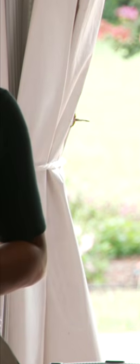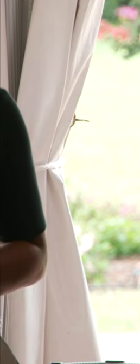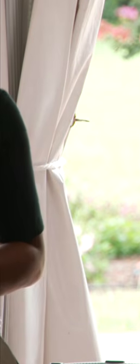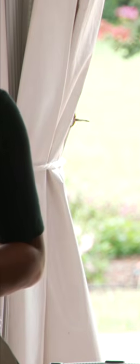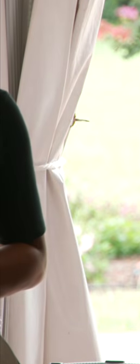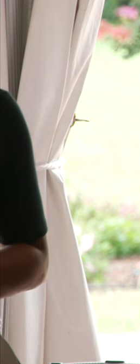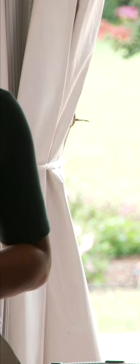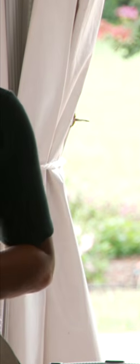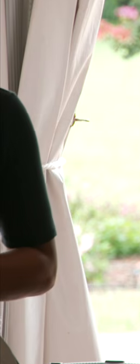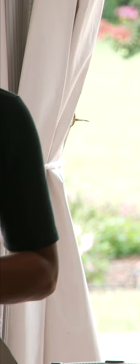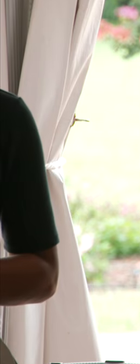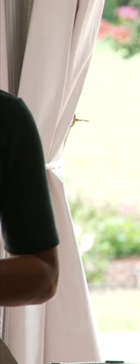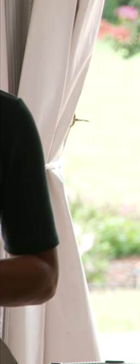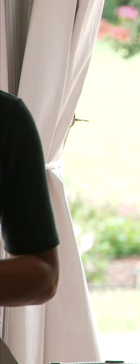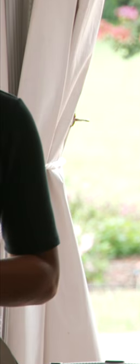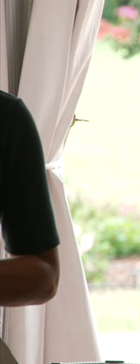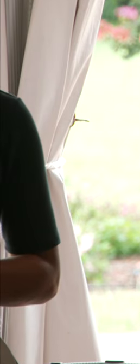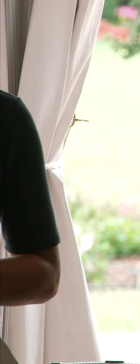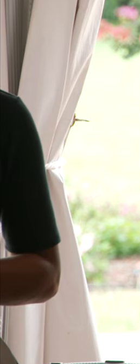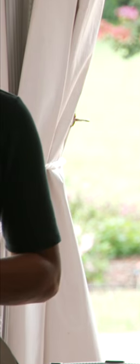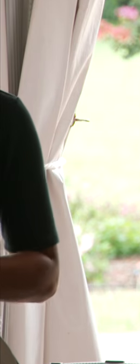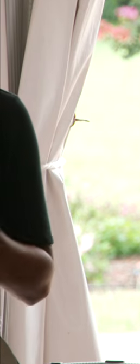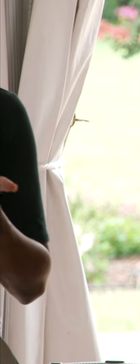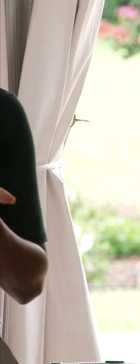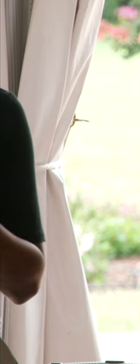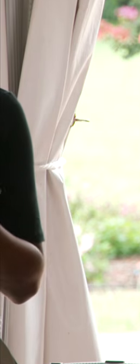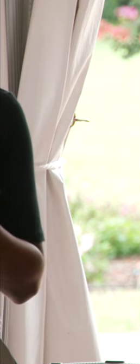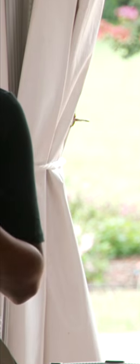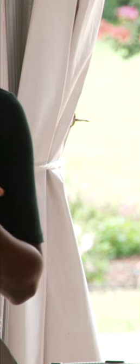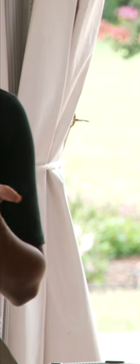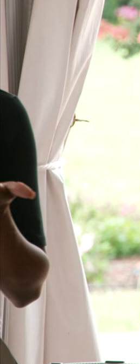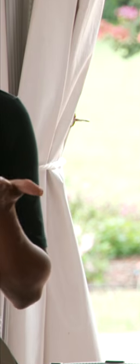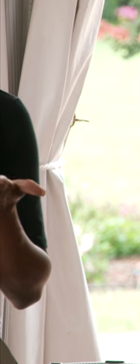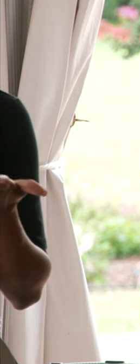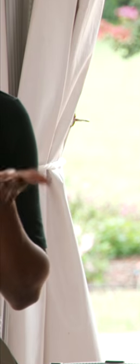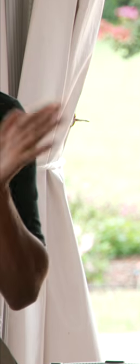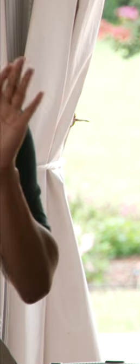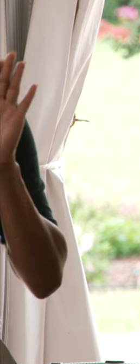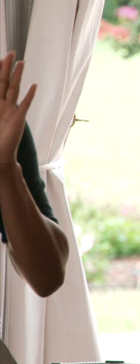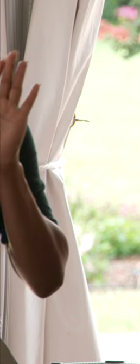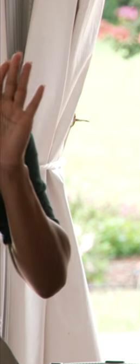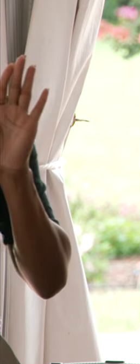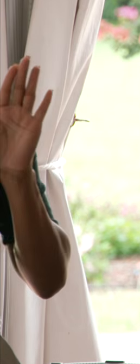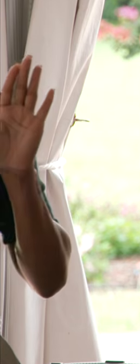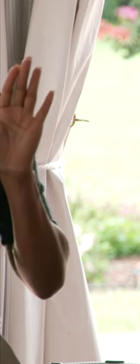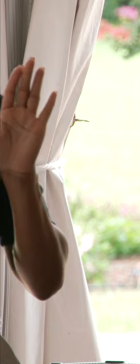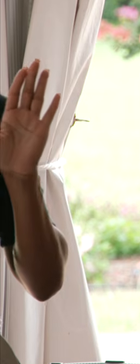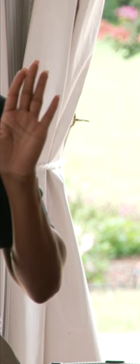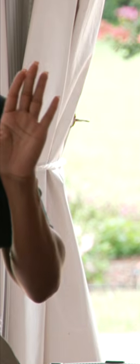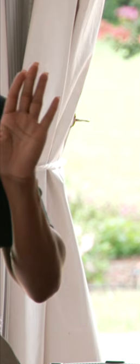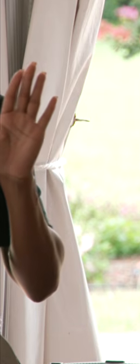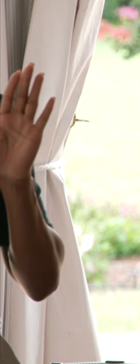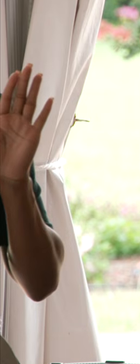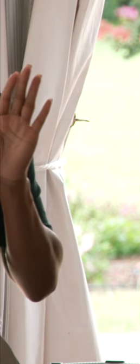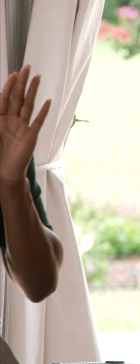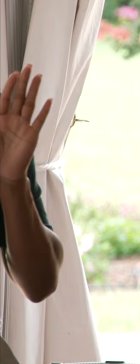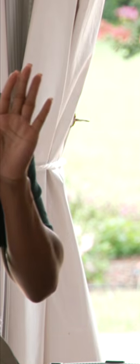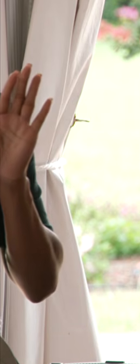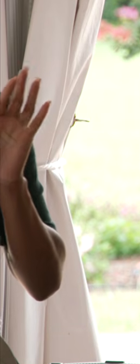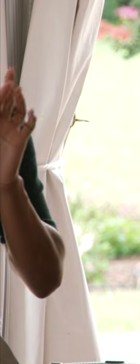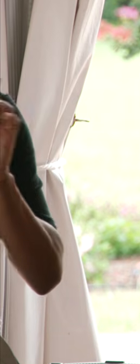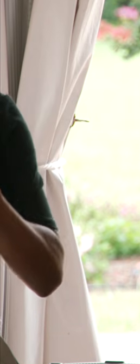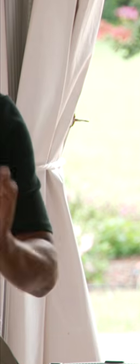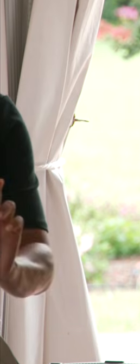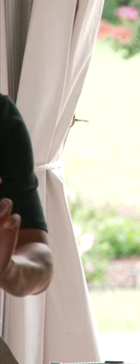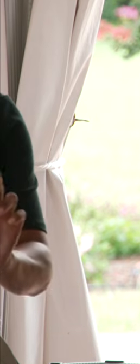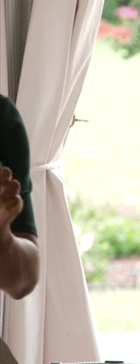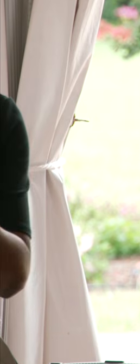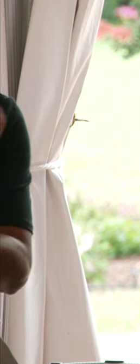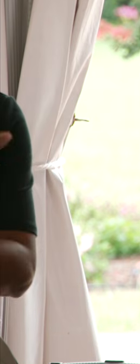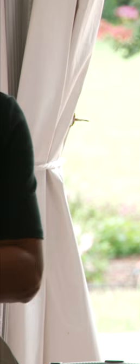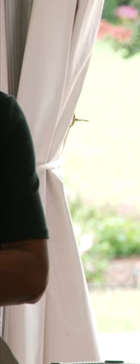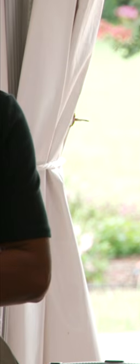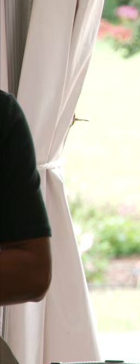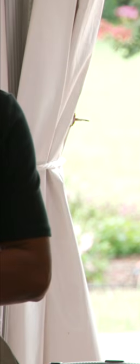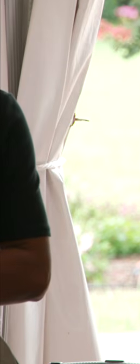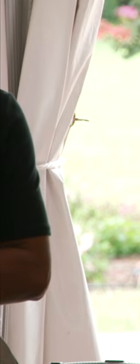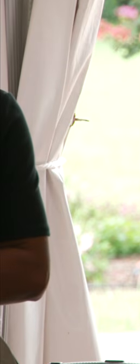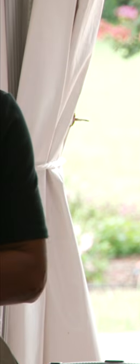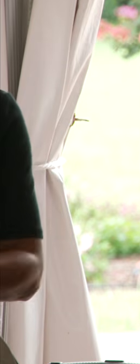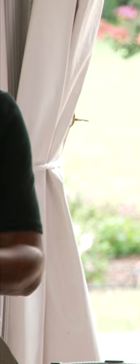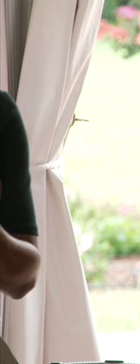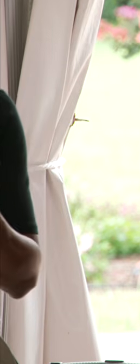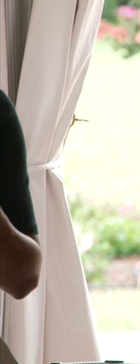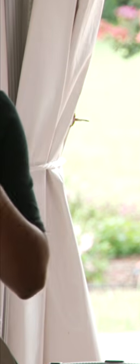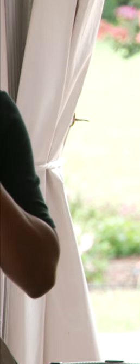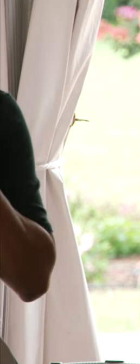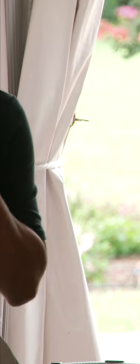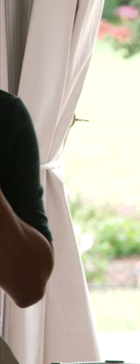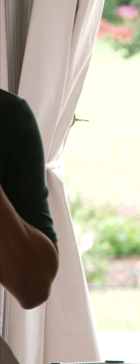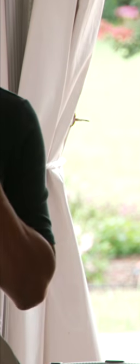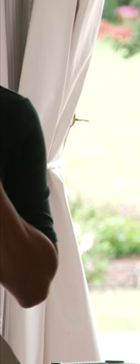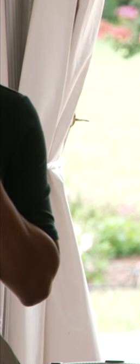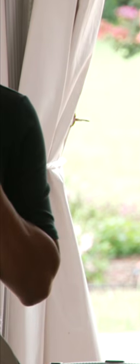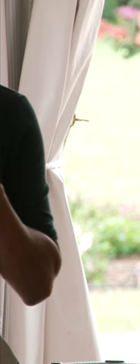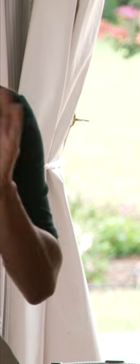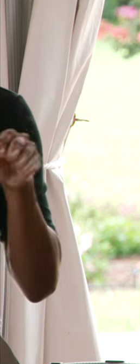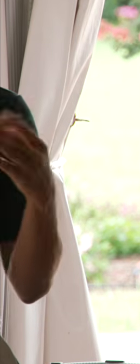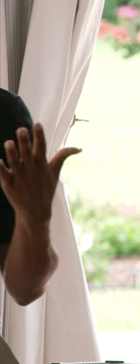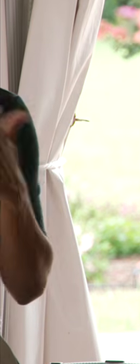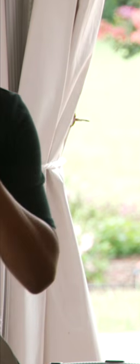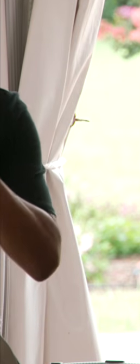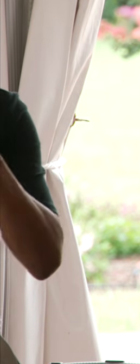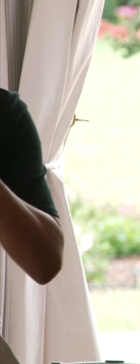The Belmont Report provides moral clarity, moral clarity, and gave us an ethical spine.